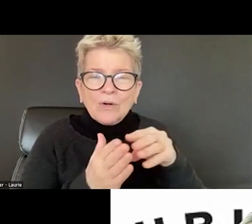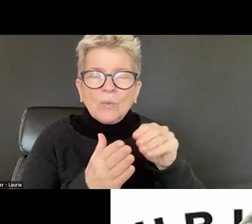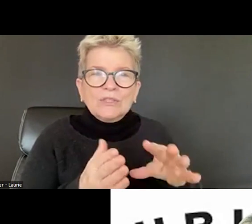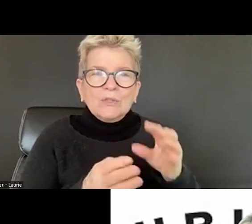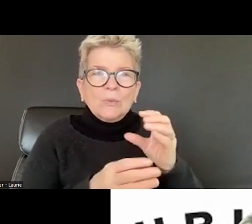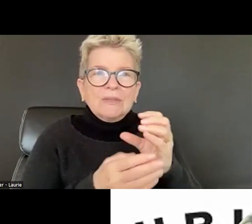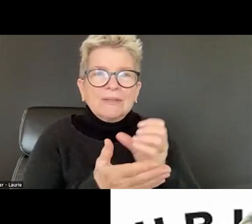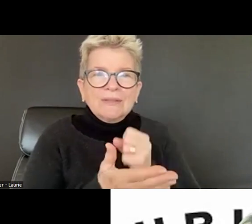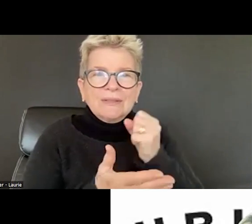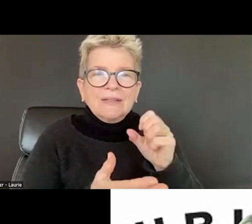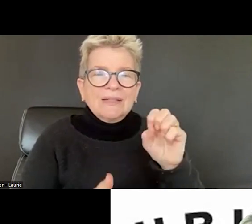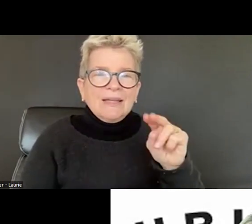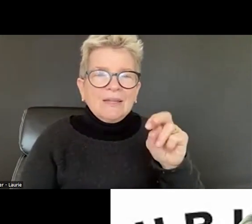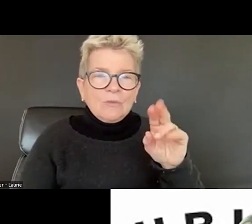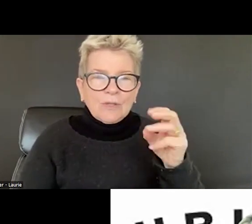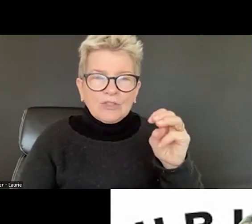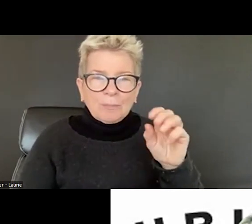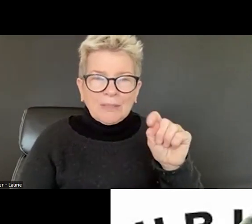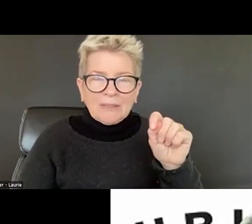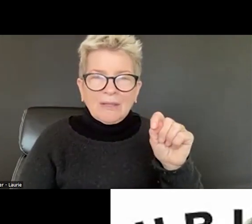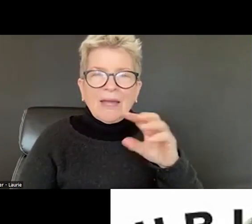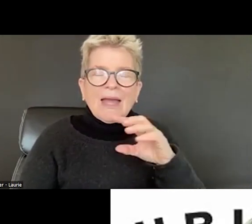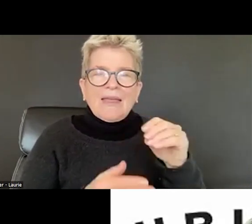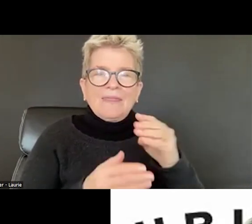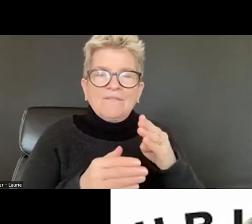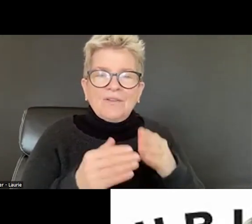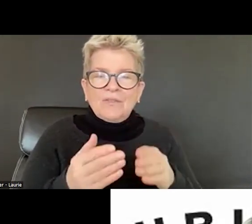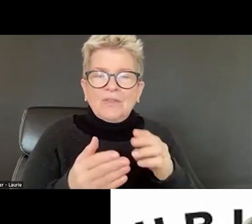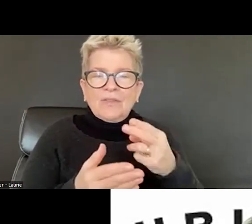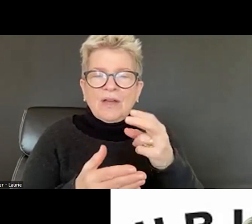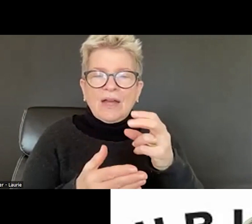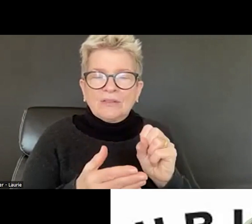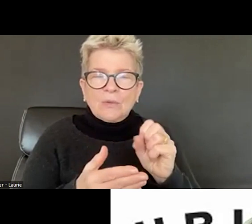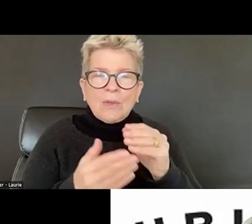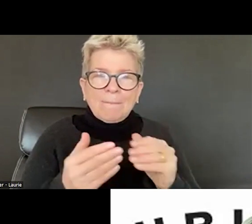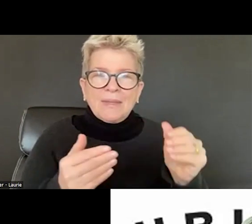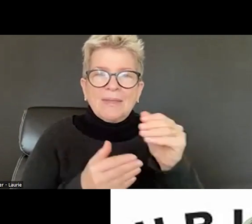enrichment but also complete their high school and Beyond plan mileston so we uh